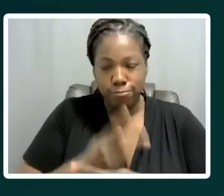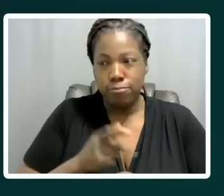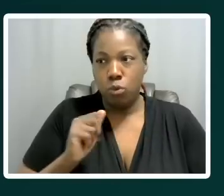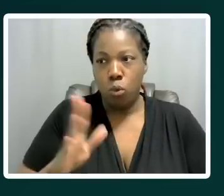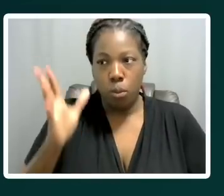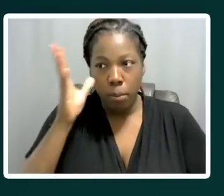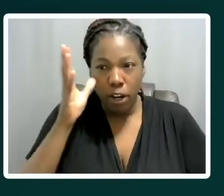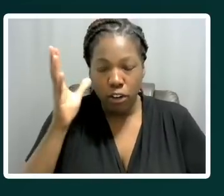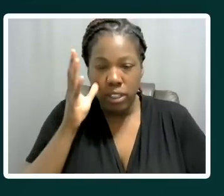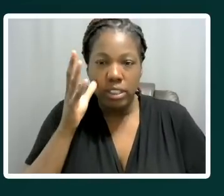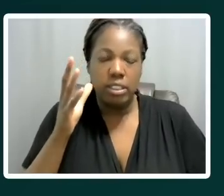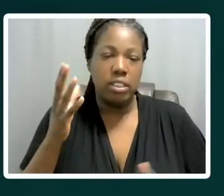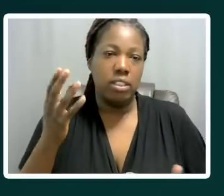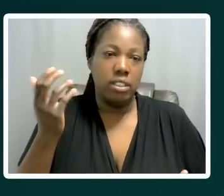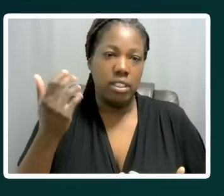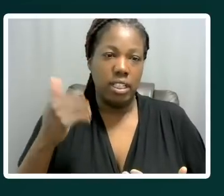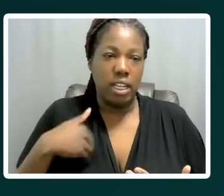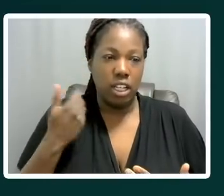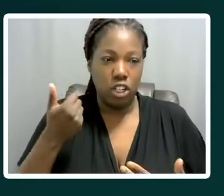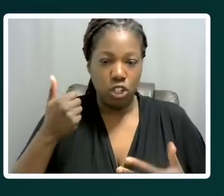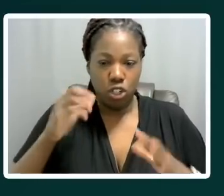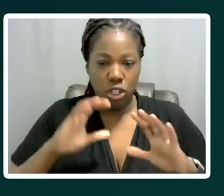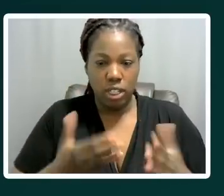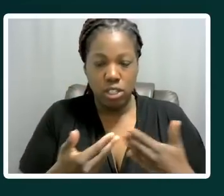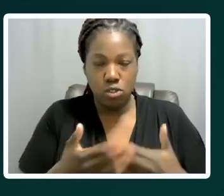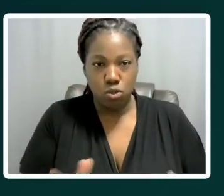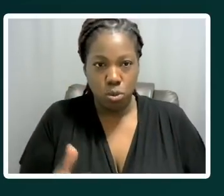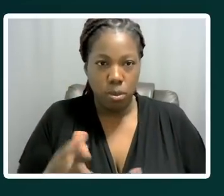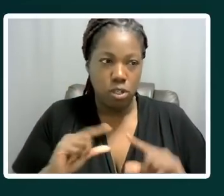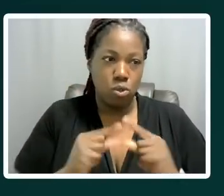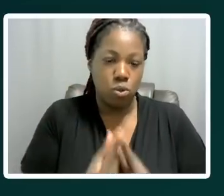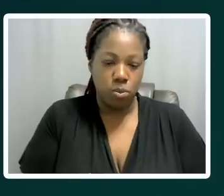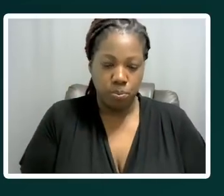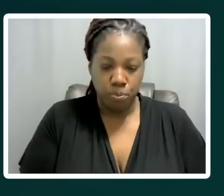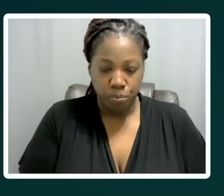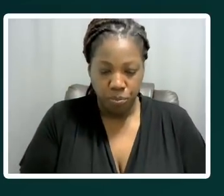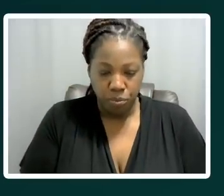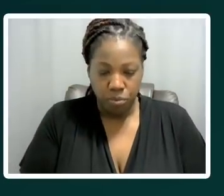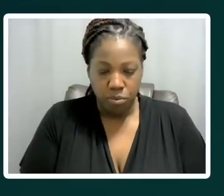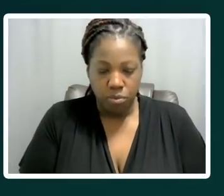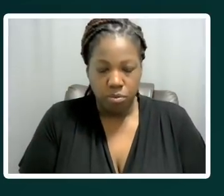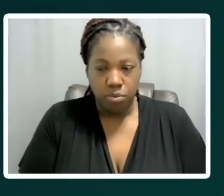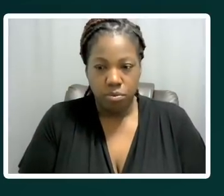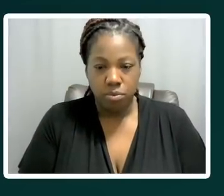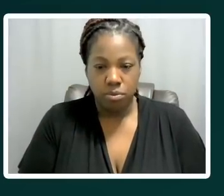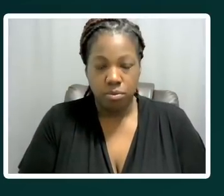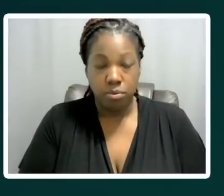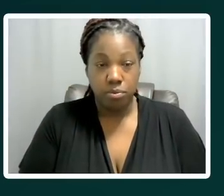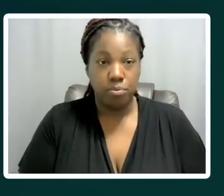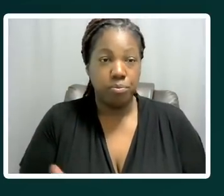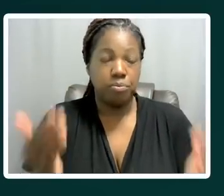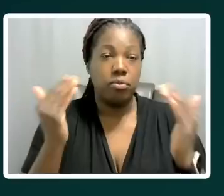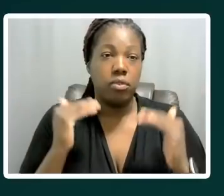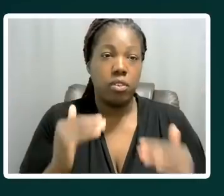them read in a younger classroom as a group. Next, we add fun and playful illustrations.